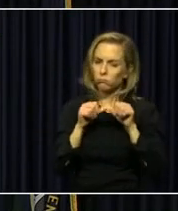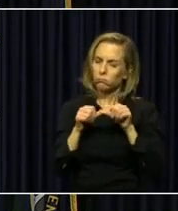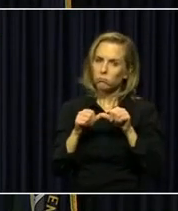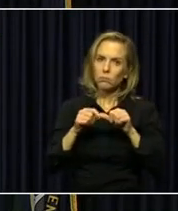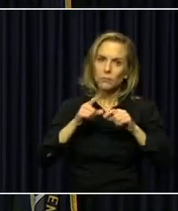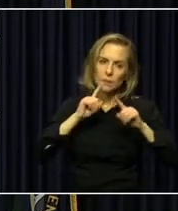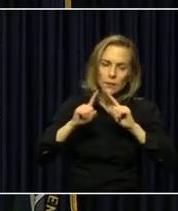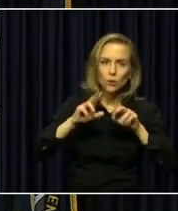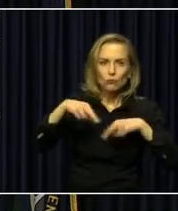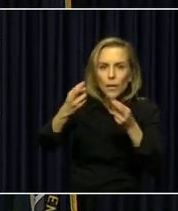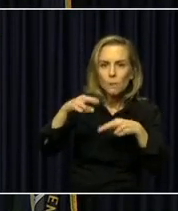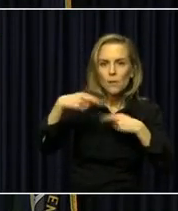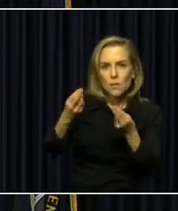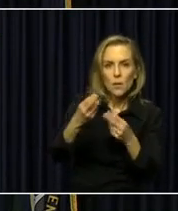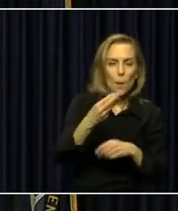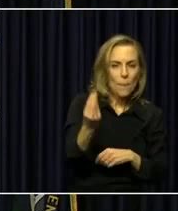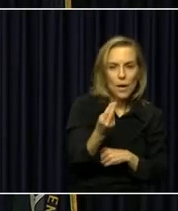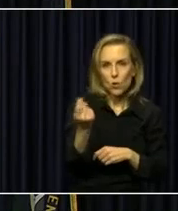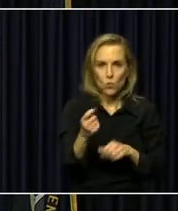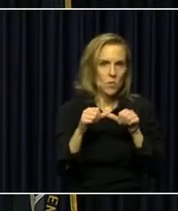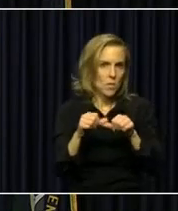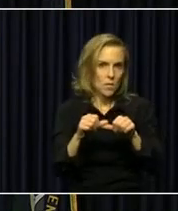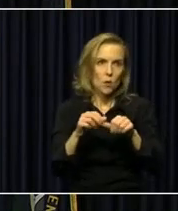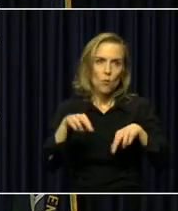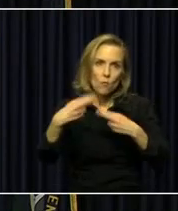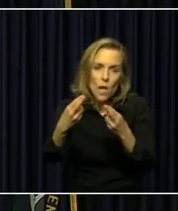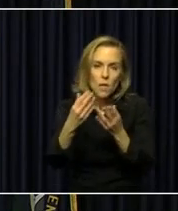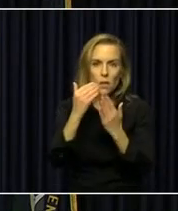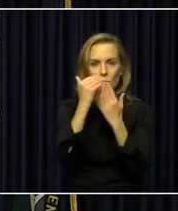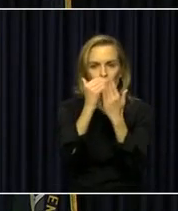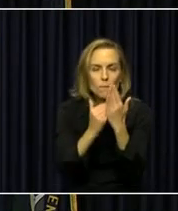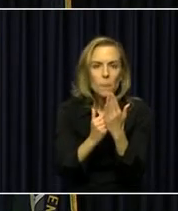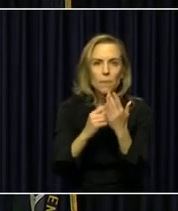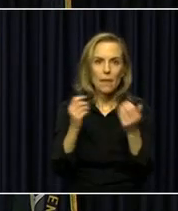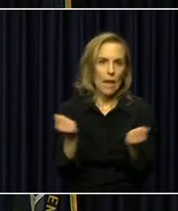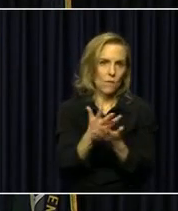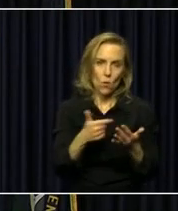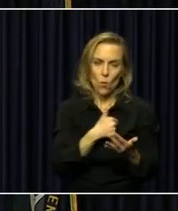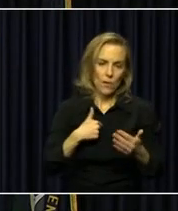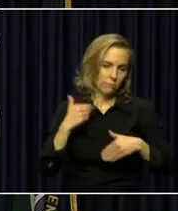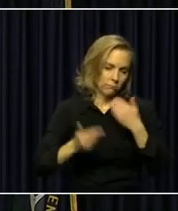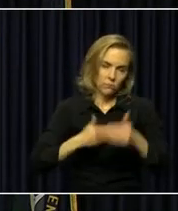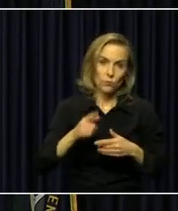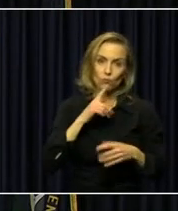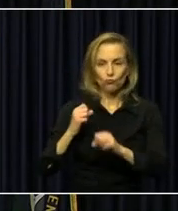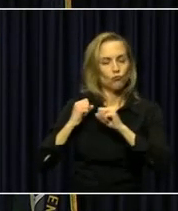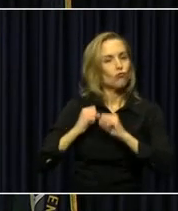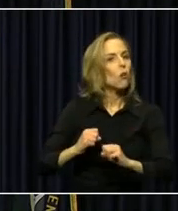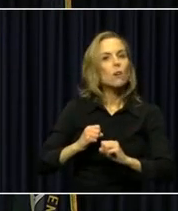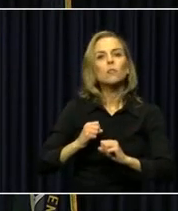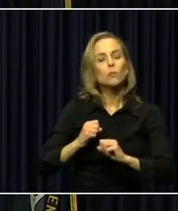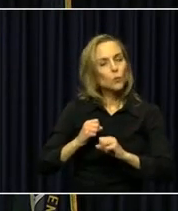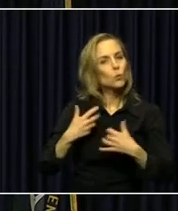BEING ON A PHONE CALL WITH AN ADMINISTRATOR THAT WAS BREAKING